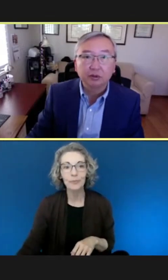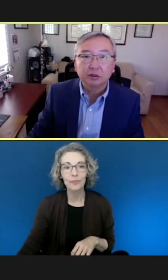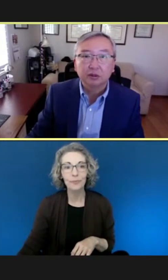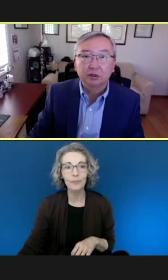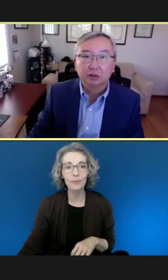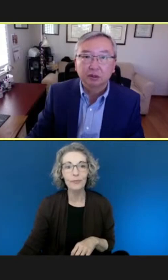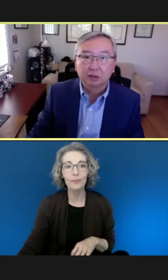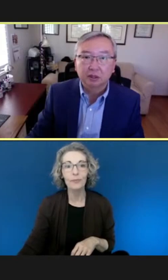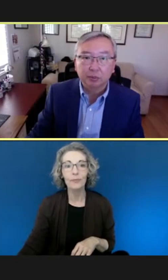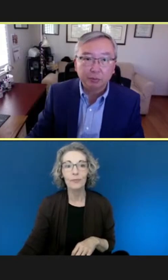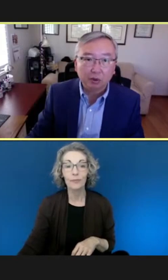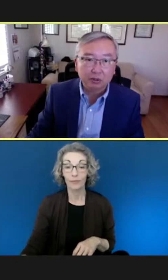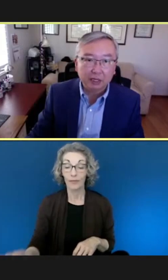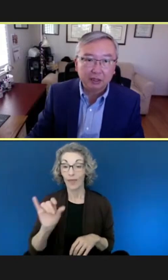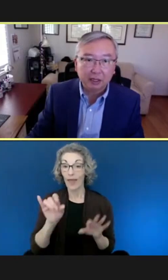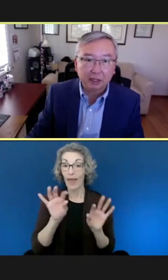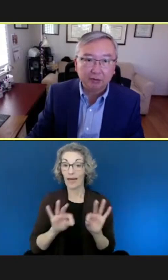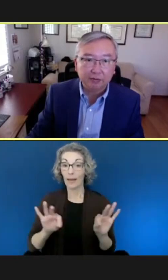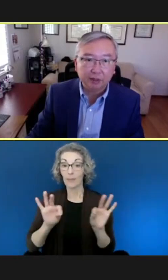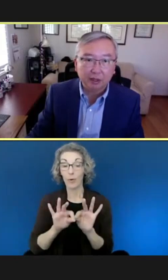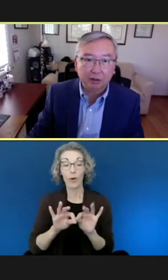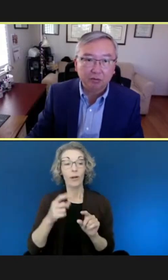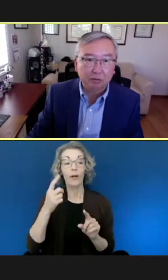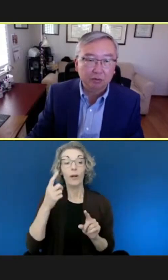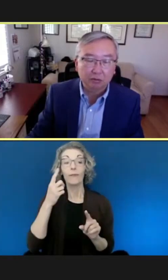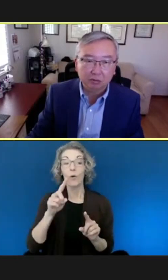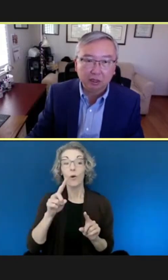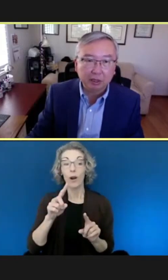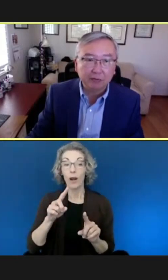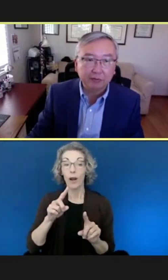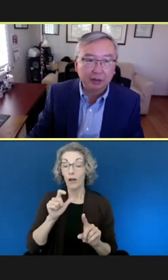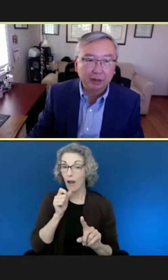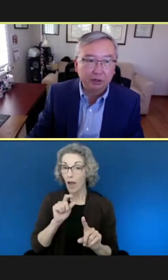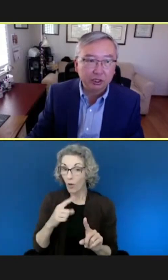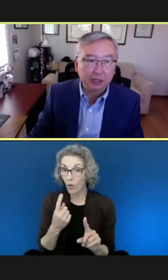the people that have above average IQ, even for